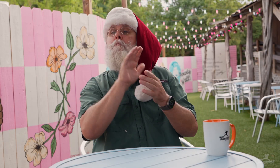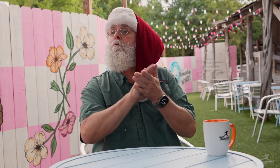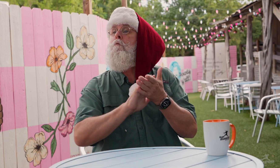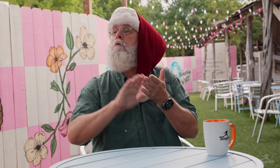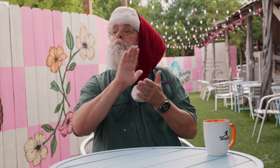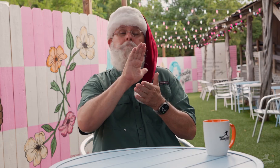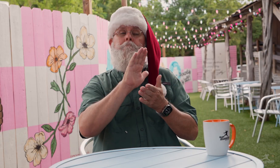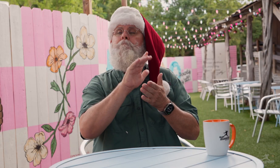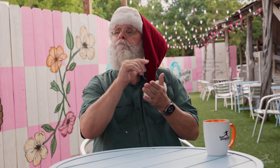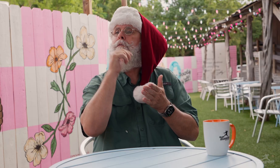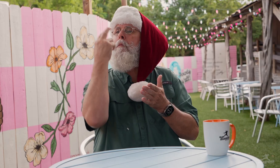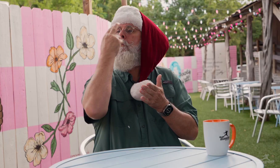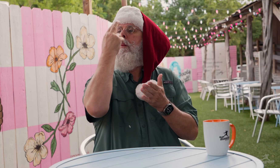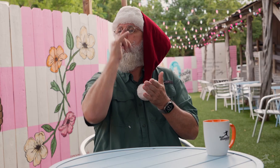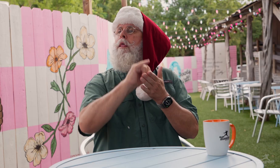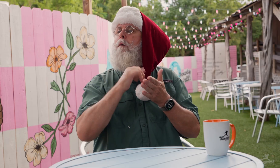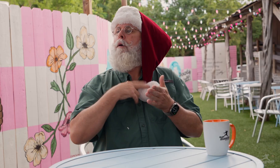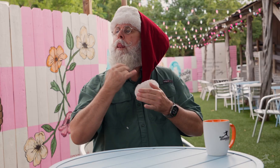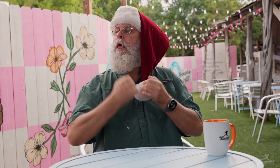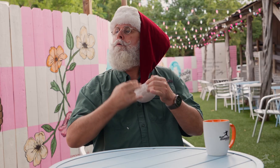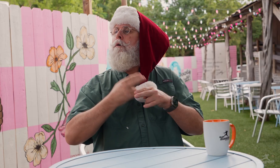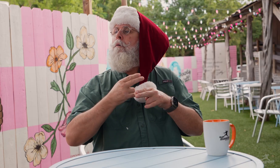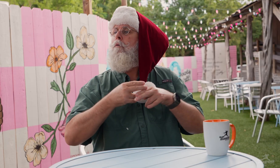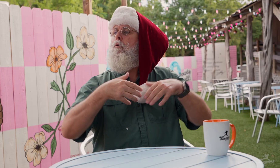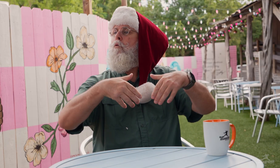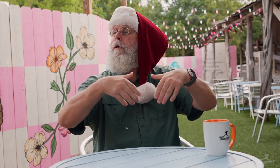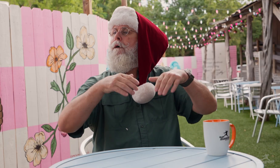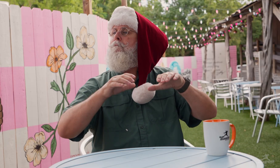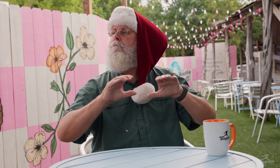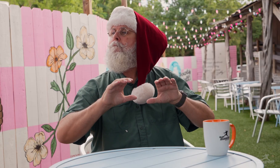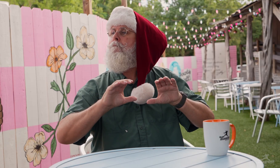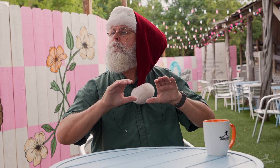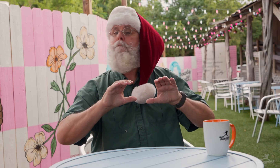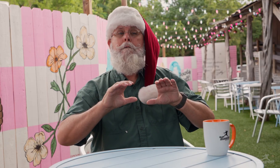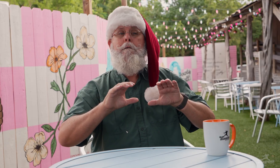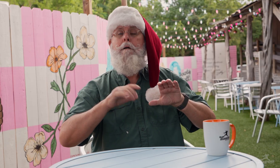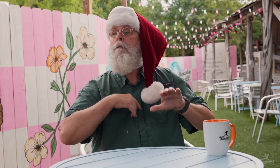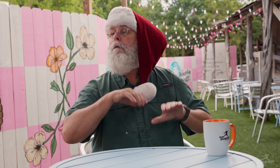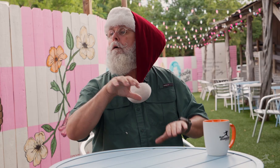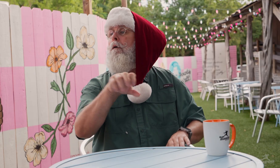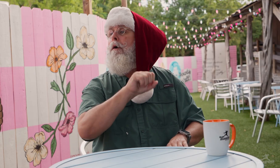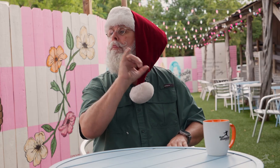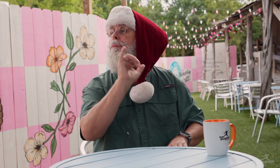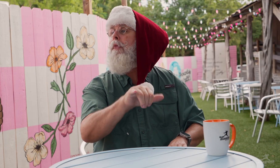In college I thought of my last name Graves... and decided to change it again to GRAVE